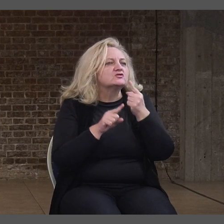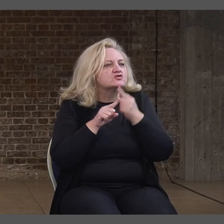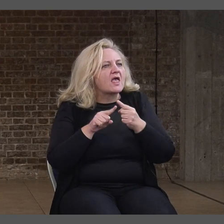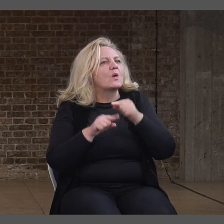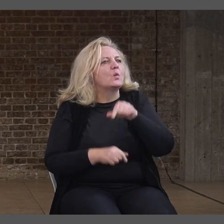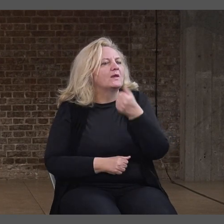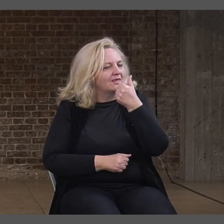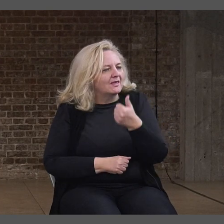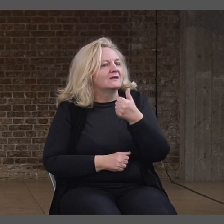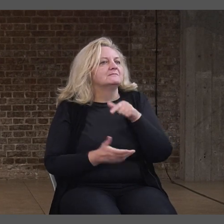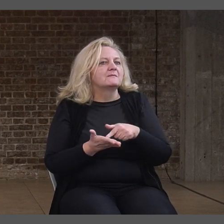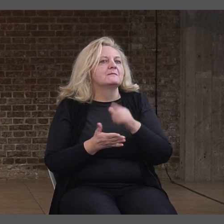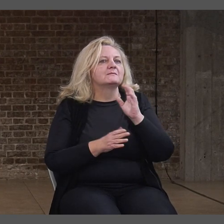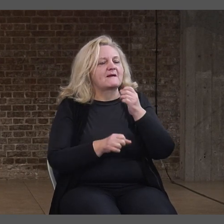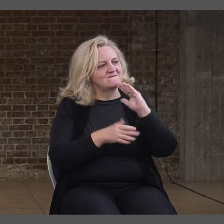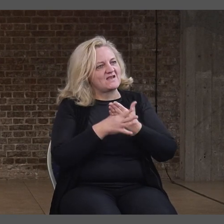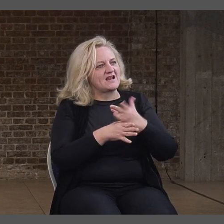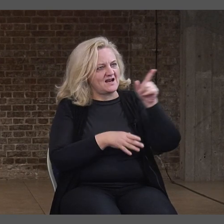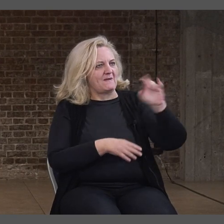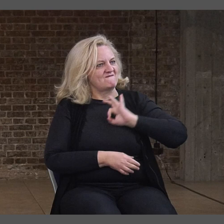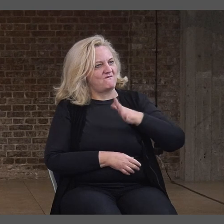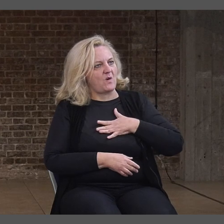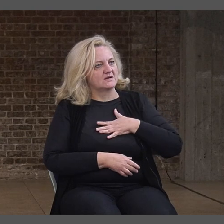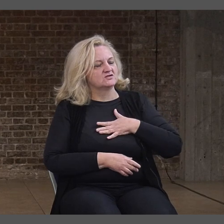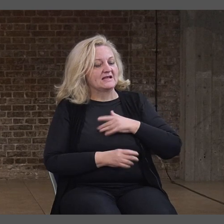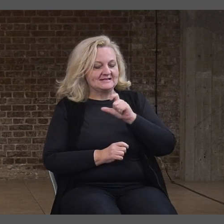to inform the employer already at the stage of sending the CV.